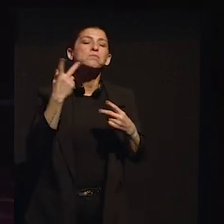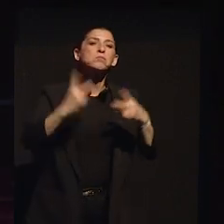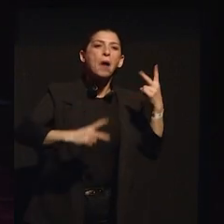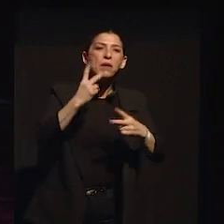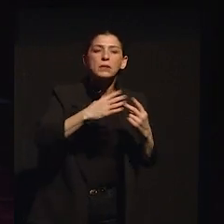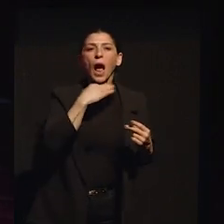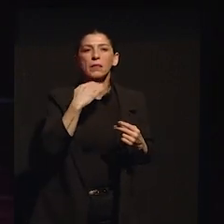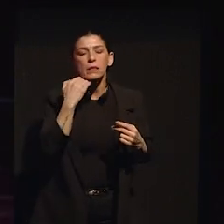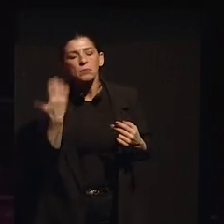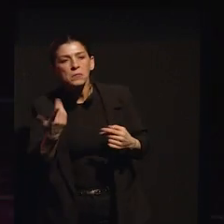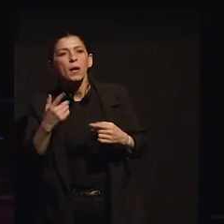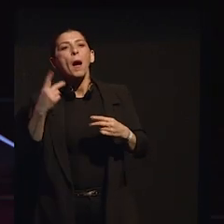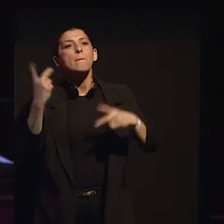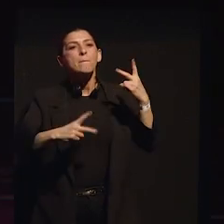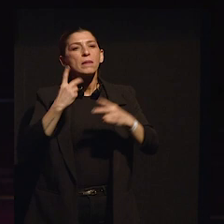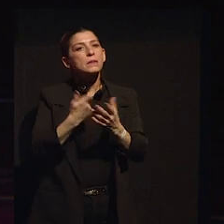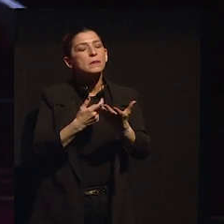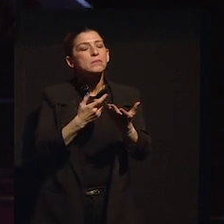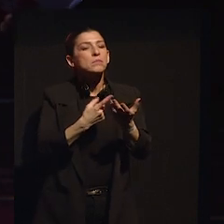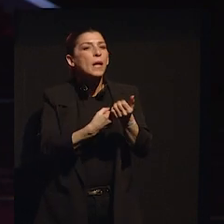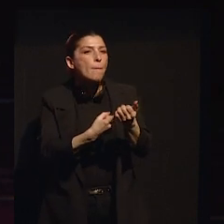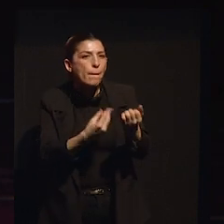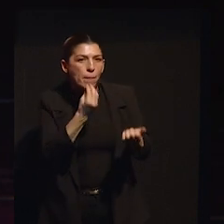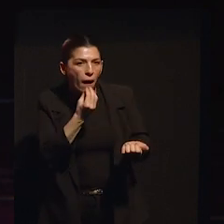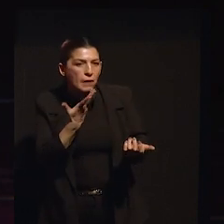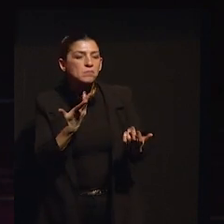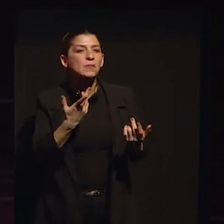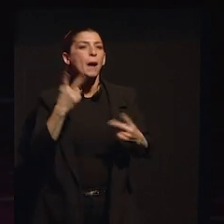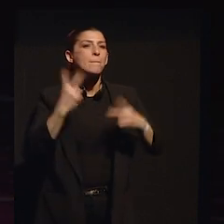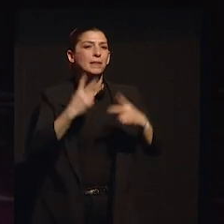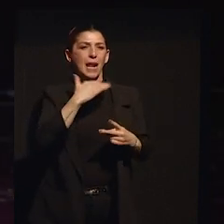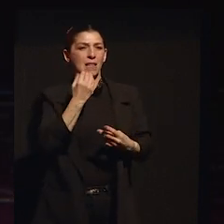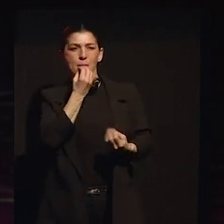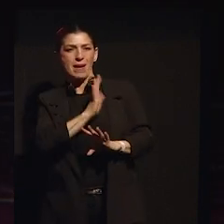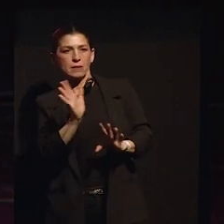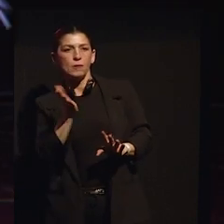and sleep. One starts eating meat, while another eats herbs. It changes there. “I like kebab”, “I’m vegan”, etc.